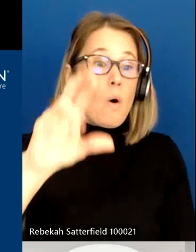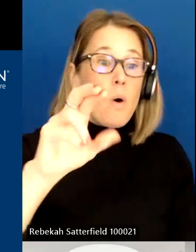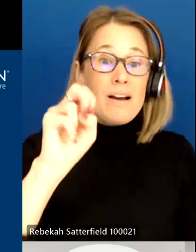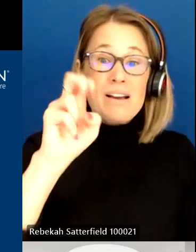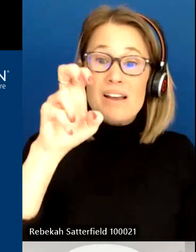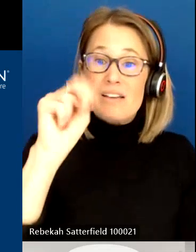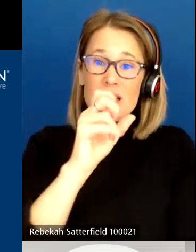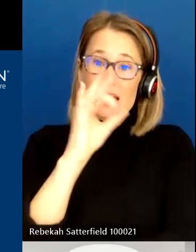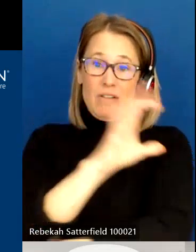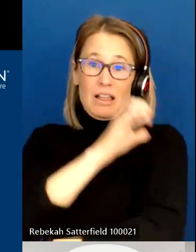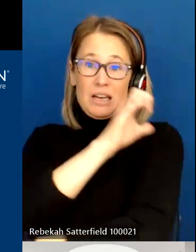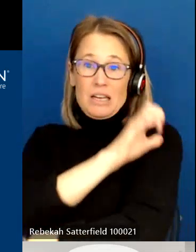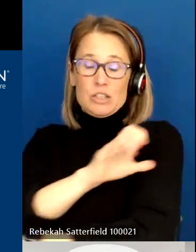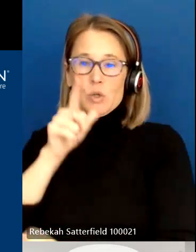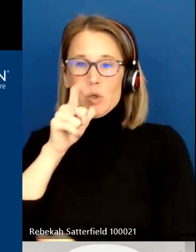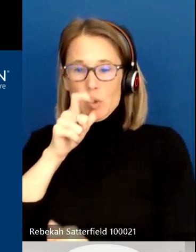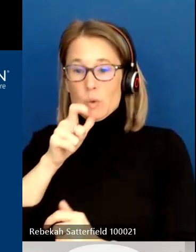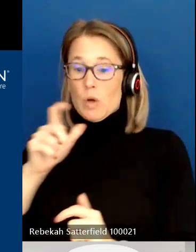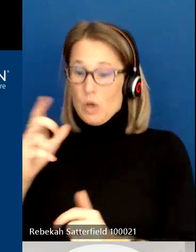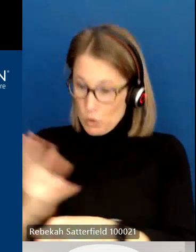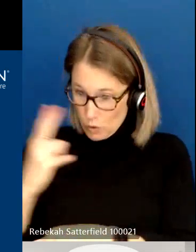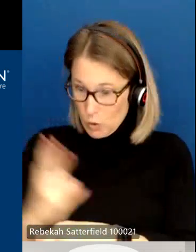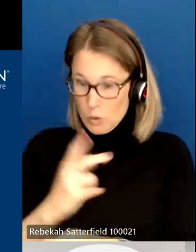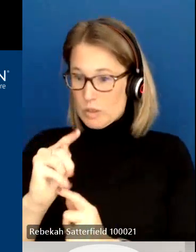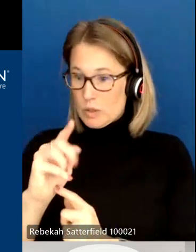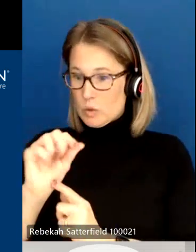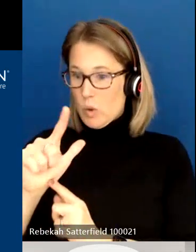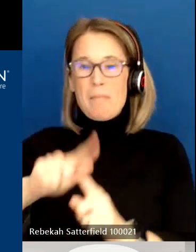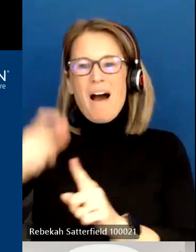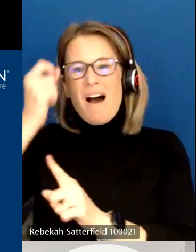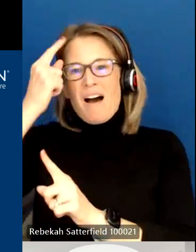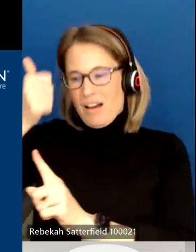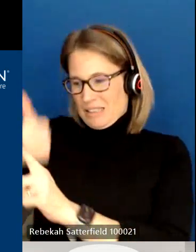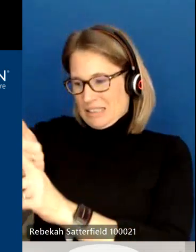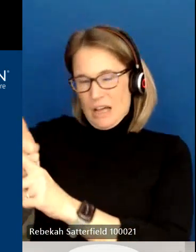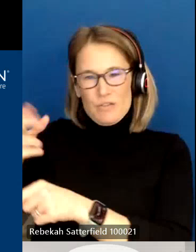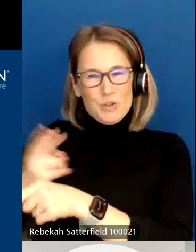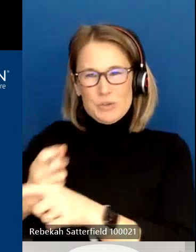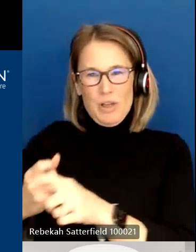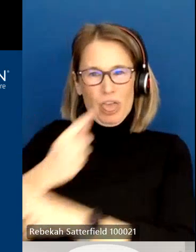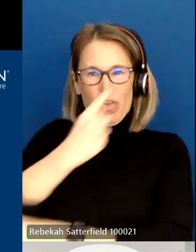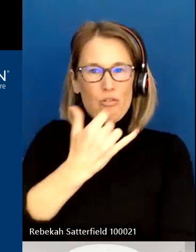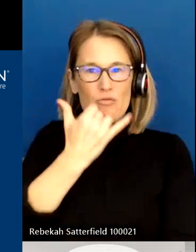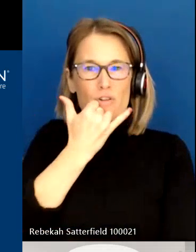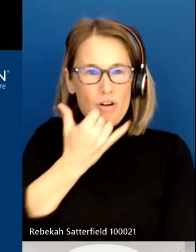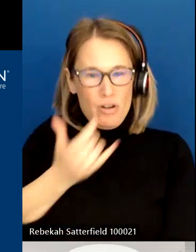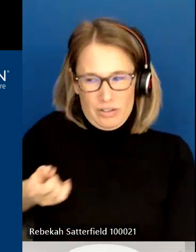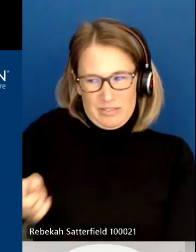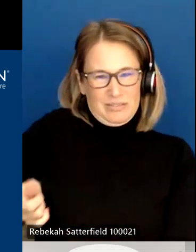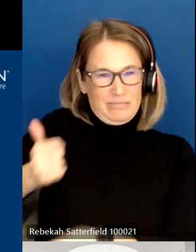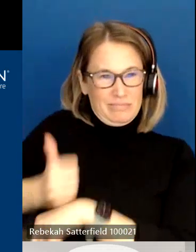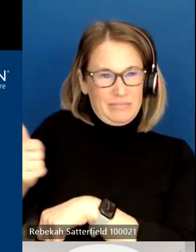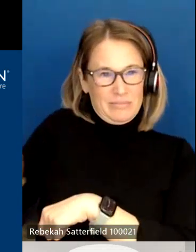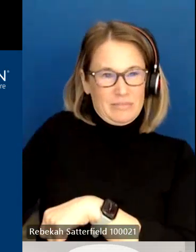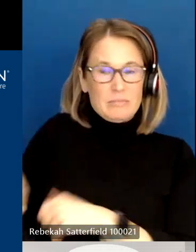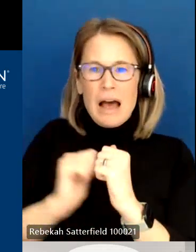that doesn't understand the tool or is misusing it um how do you address those items and so the